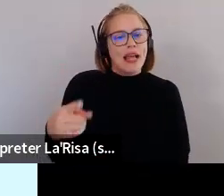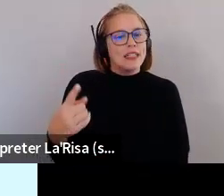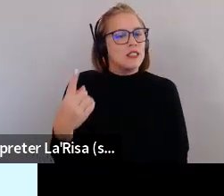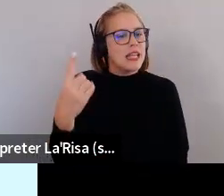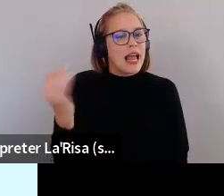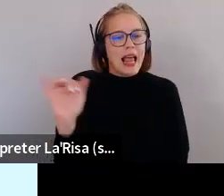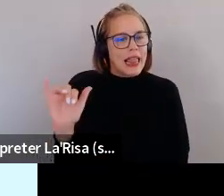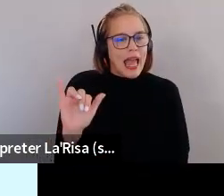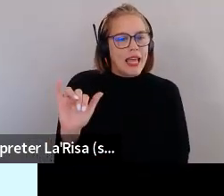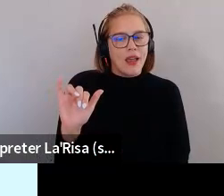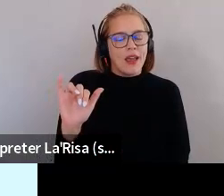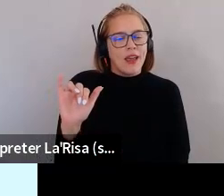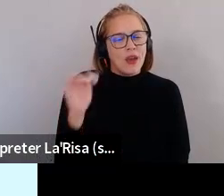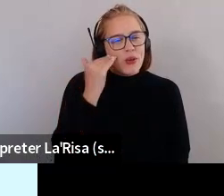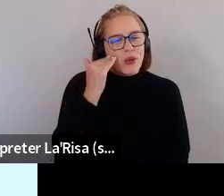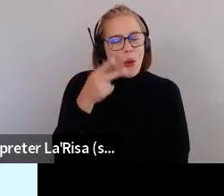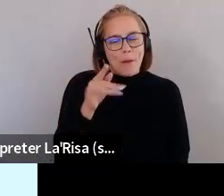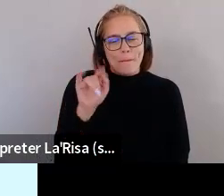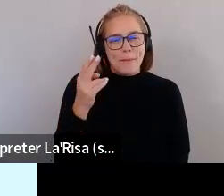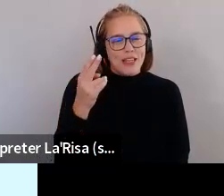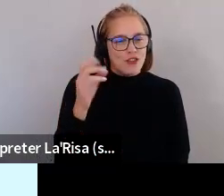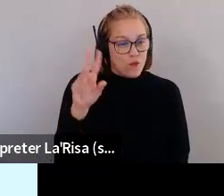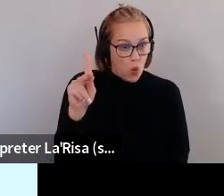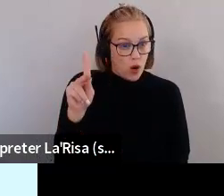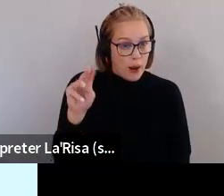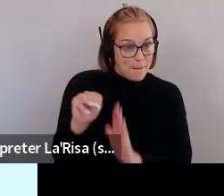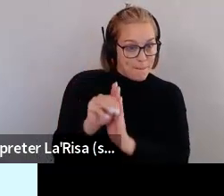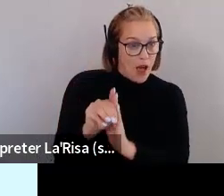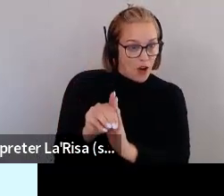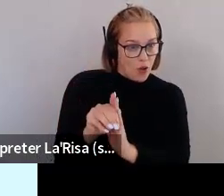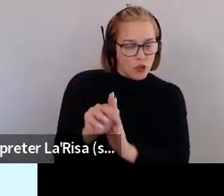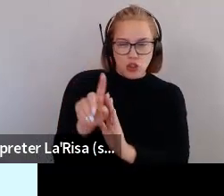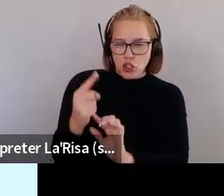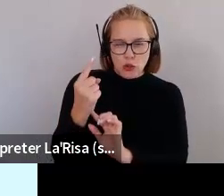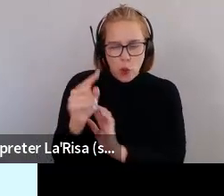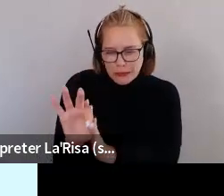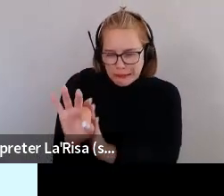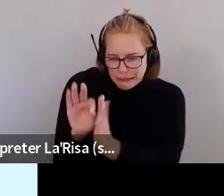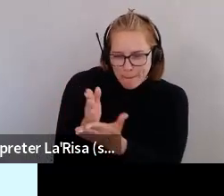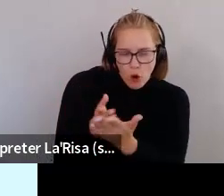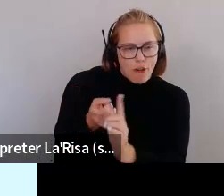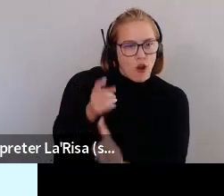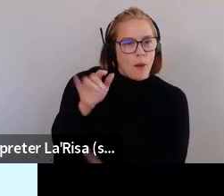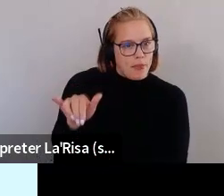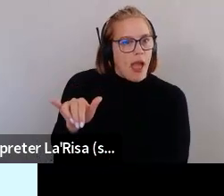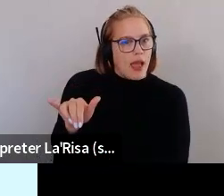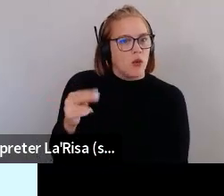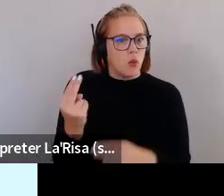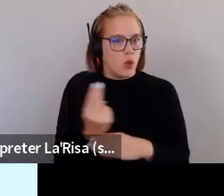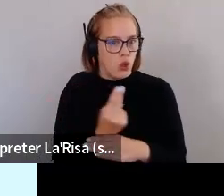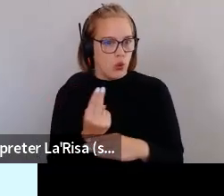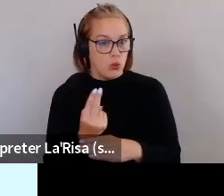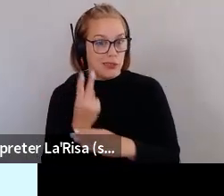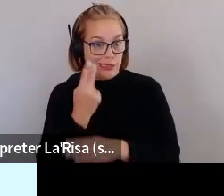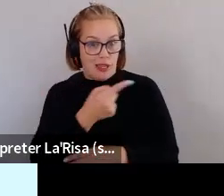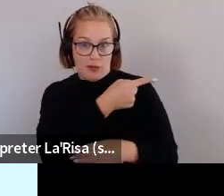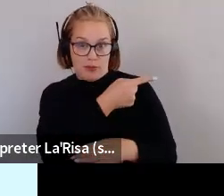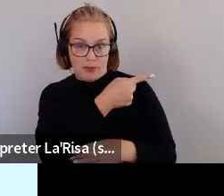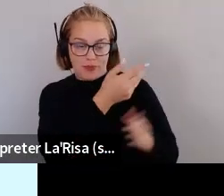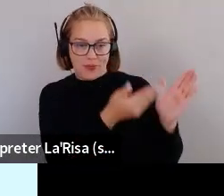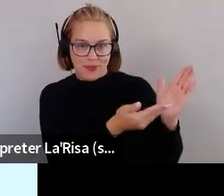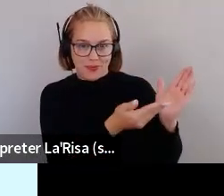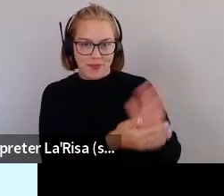activist organization. We use civil disobedience to achieve our goals.